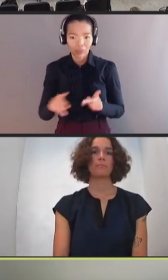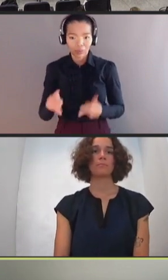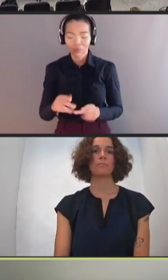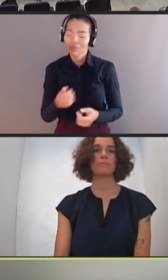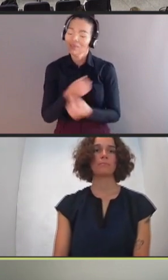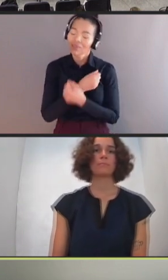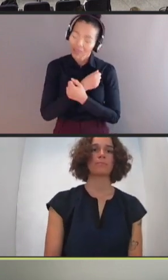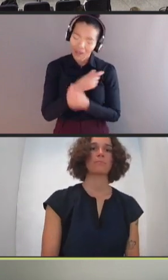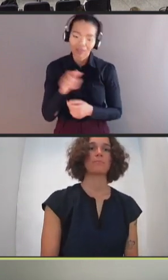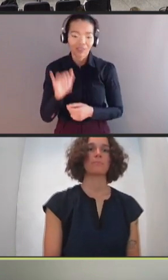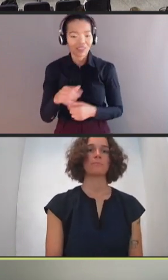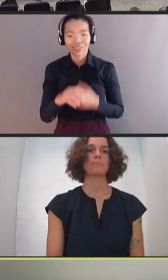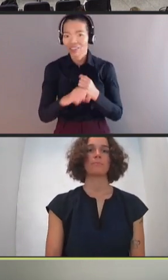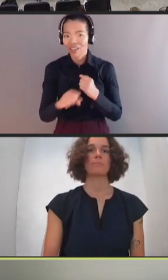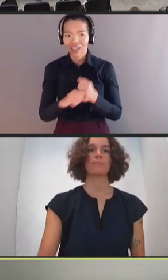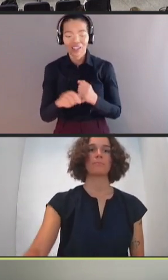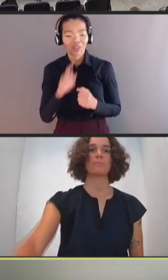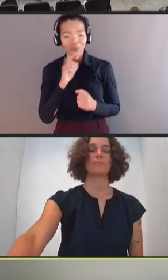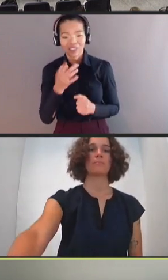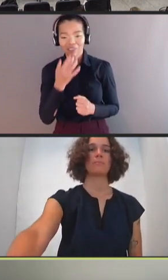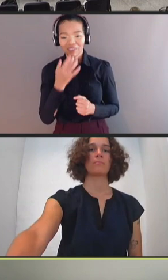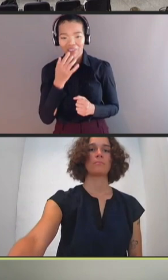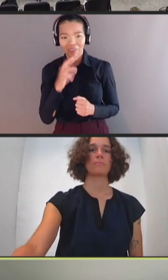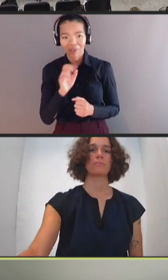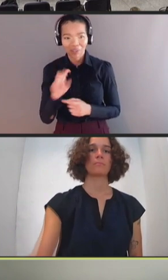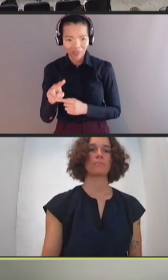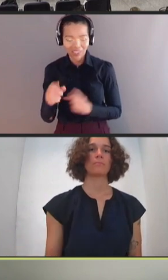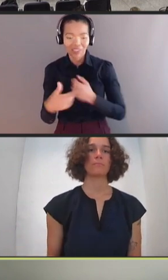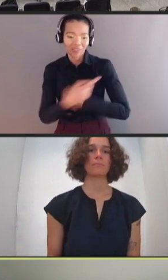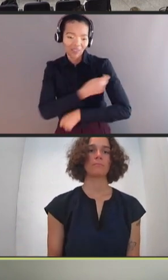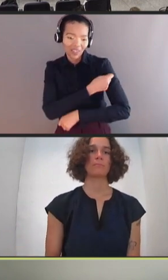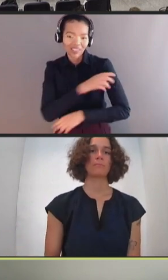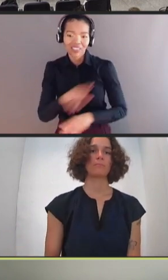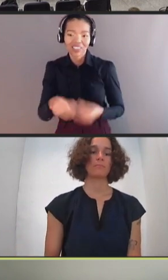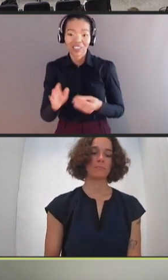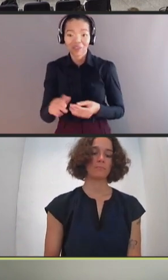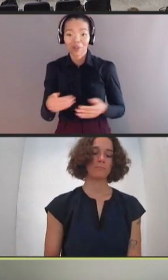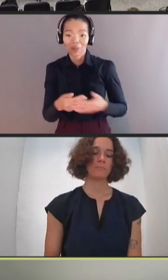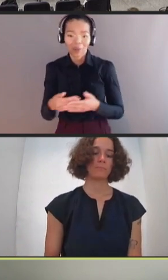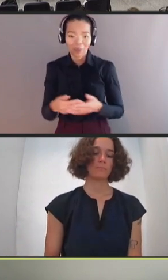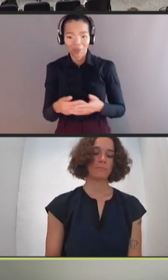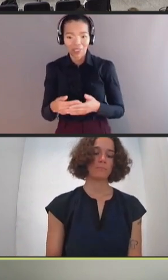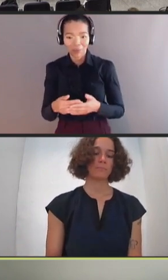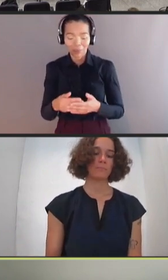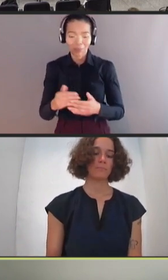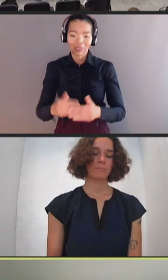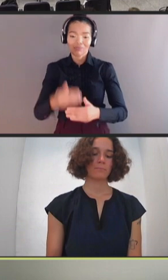my favorite. "RSV vaccines. Give your baby a leg up before they take their first steps." I